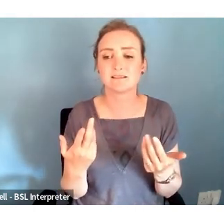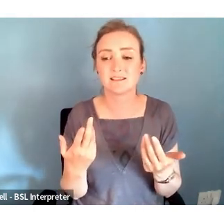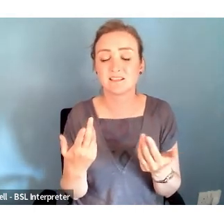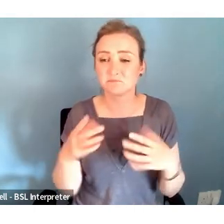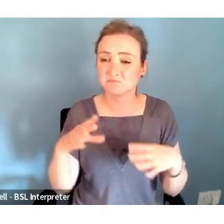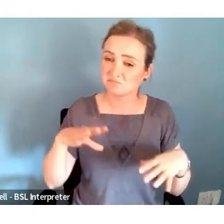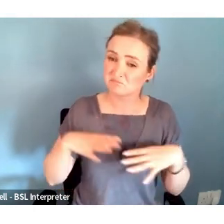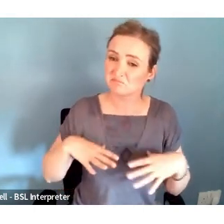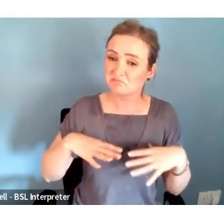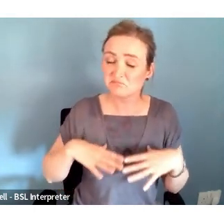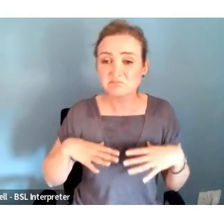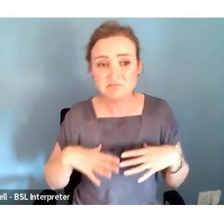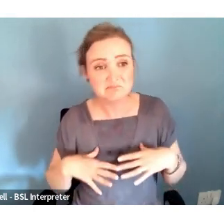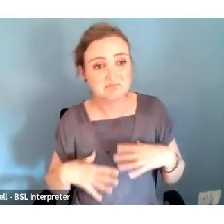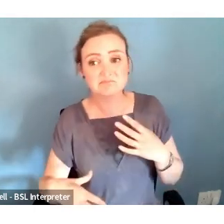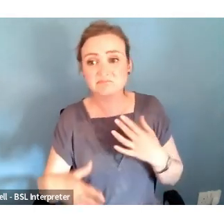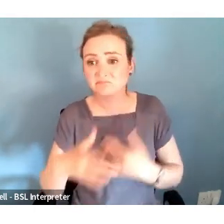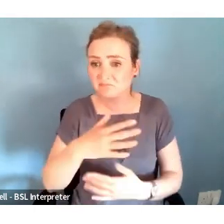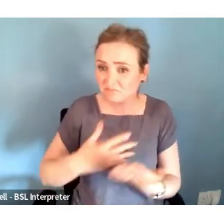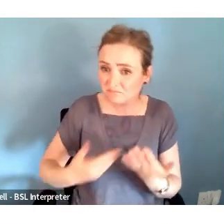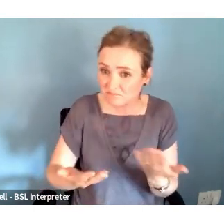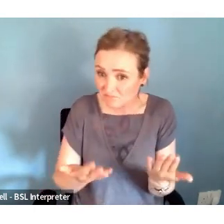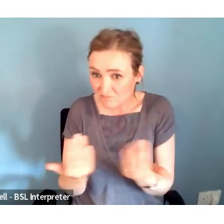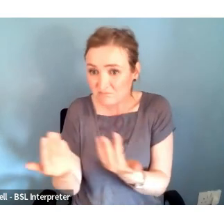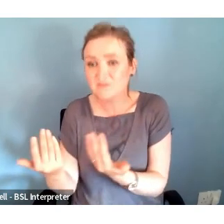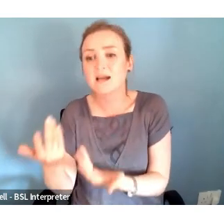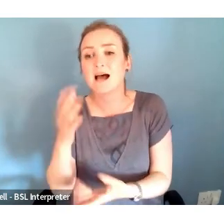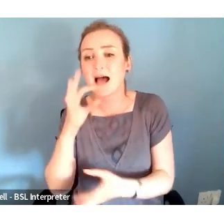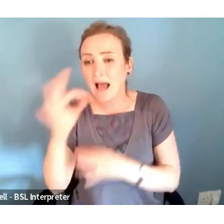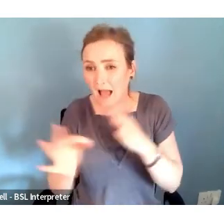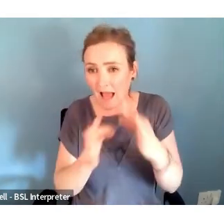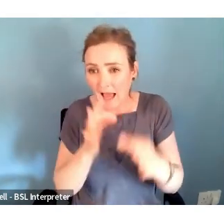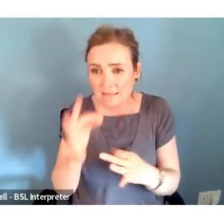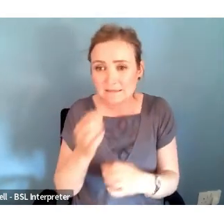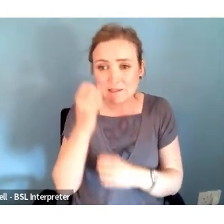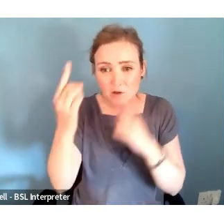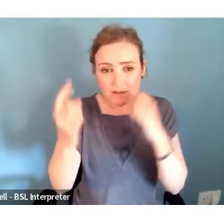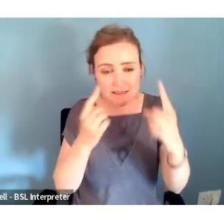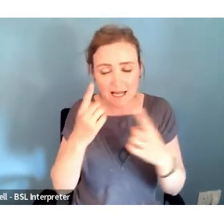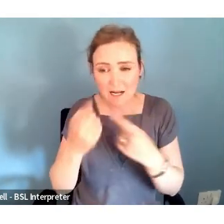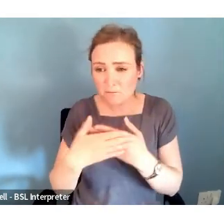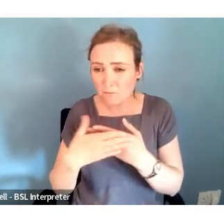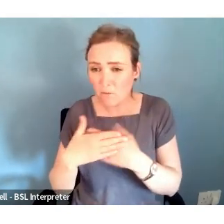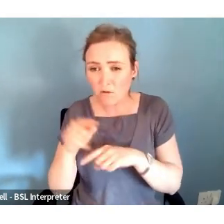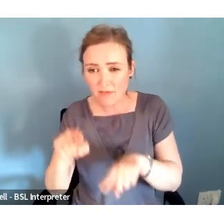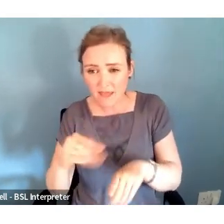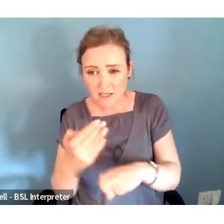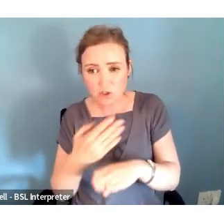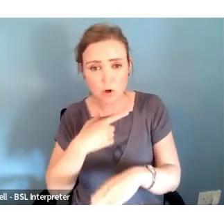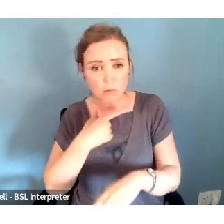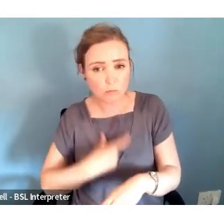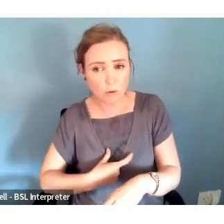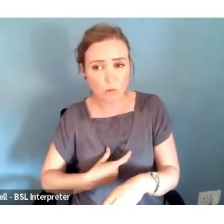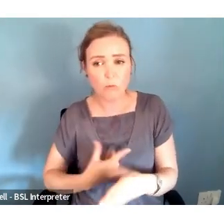people can come ask questions and understand more about the particular role , the team and the arts Council as a whole